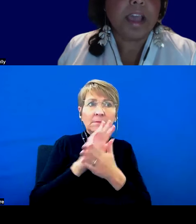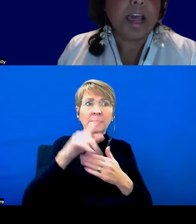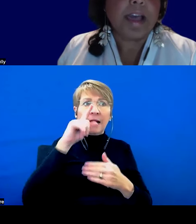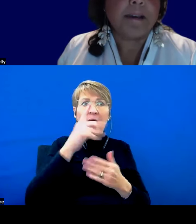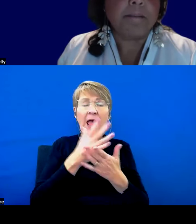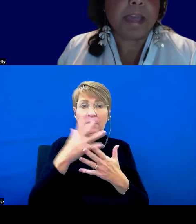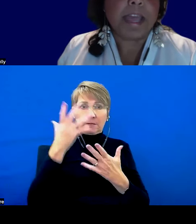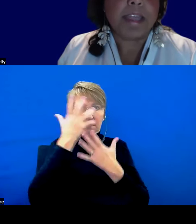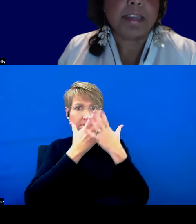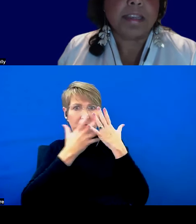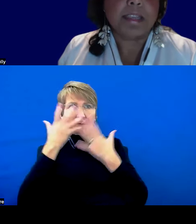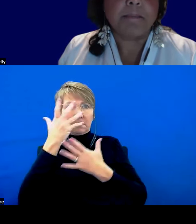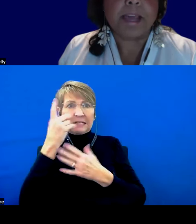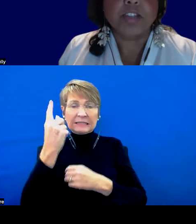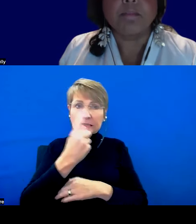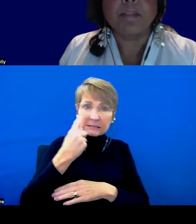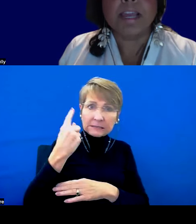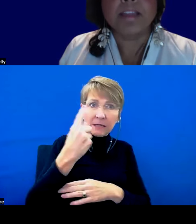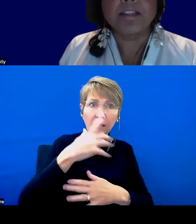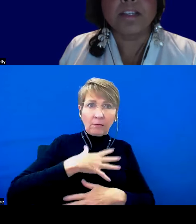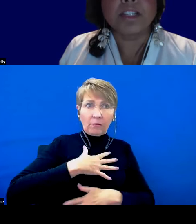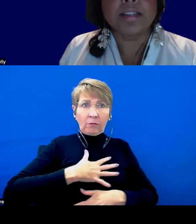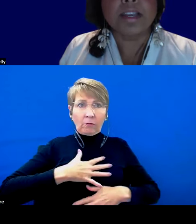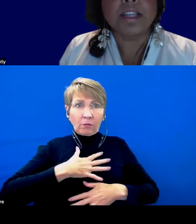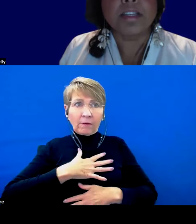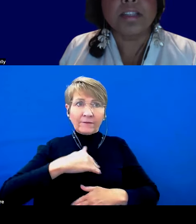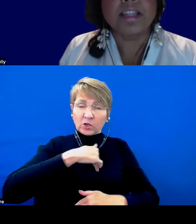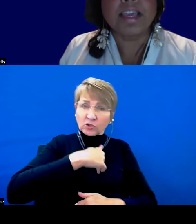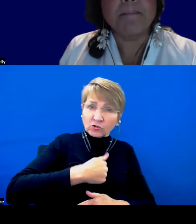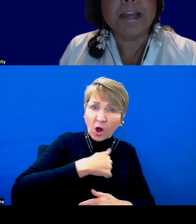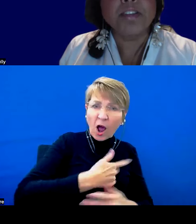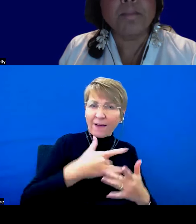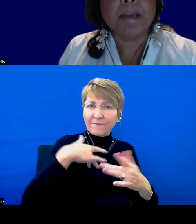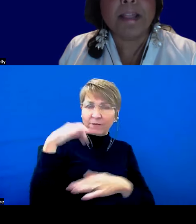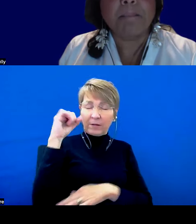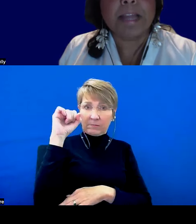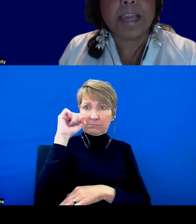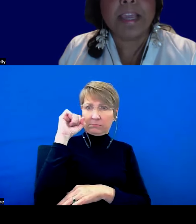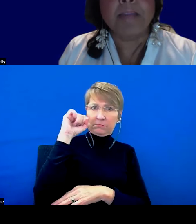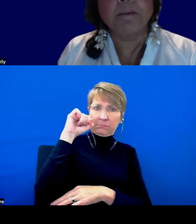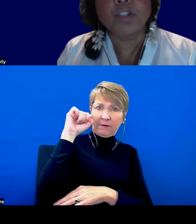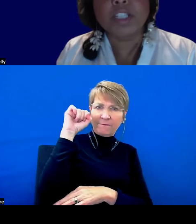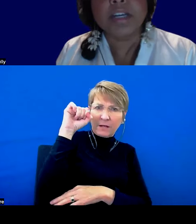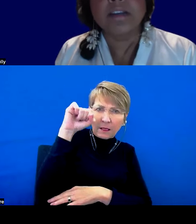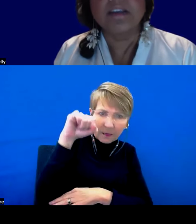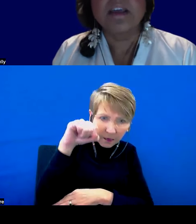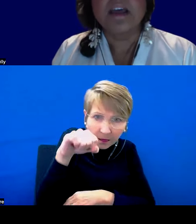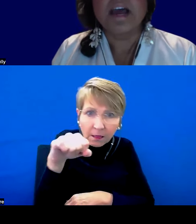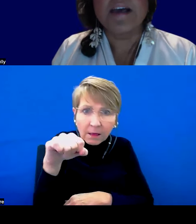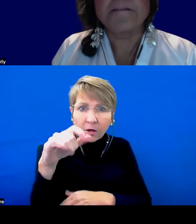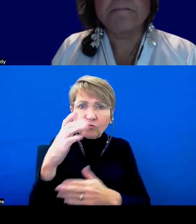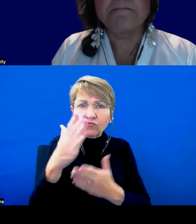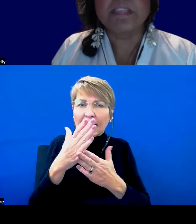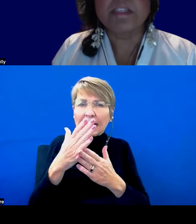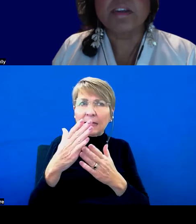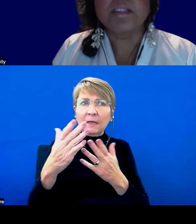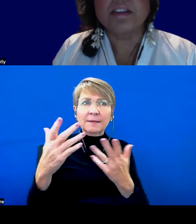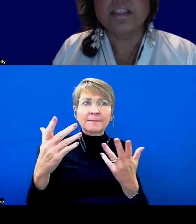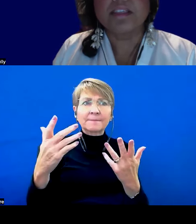and impact on play and socialisation. So the impact on play and posture, those kind of things